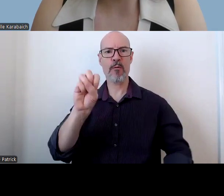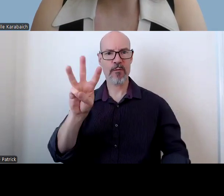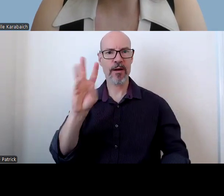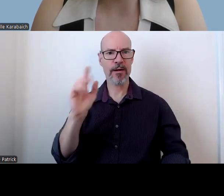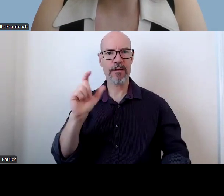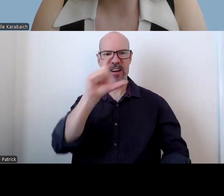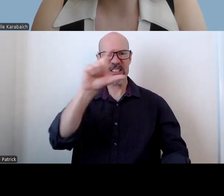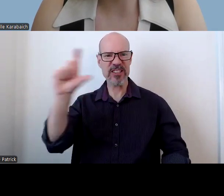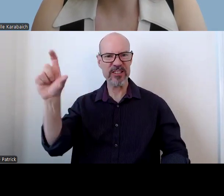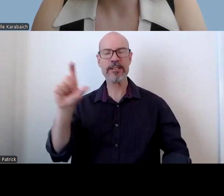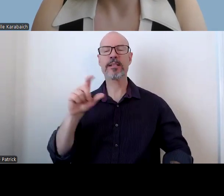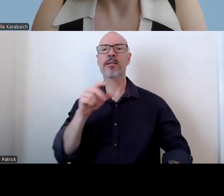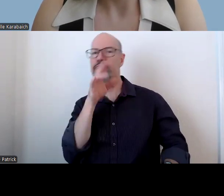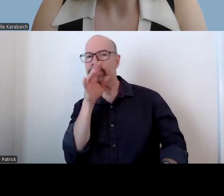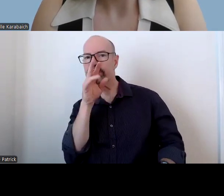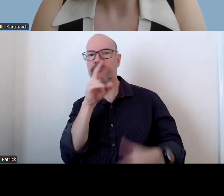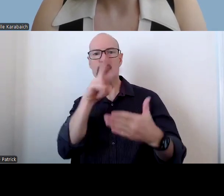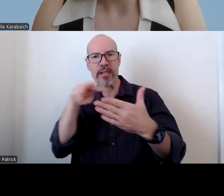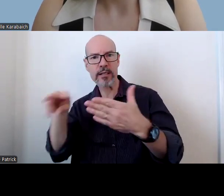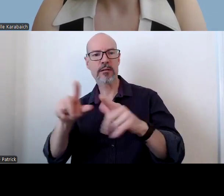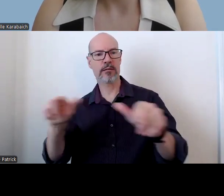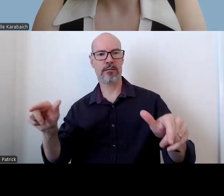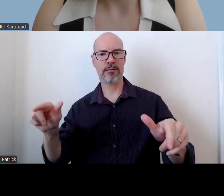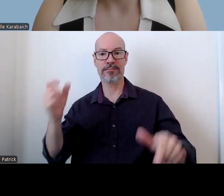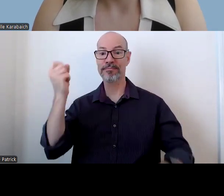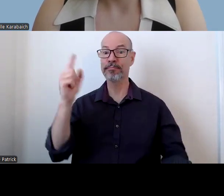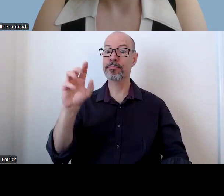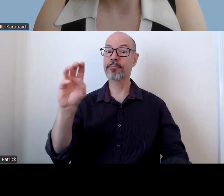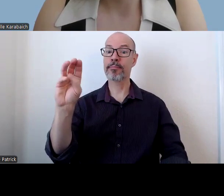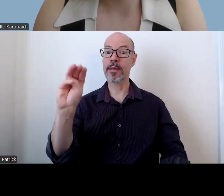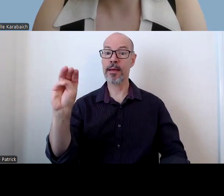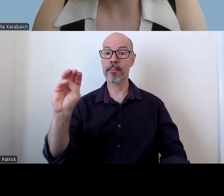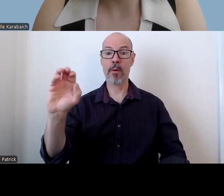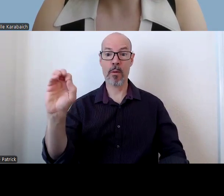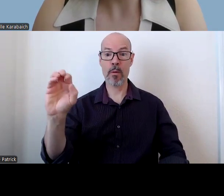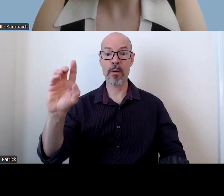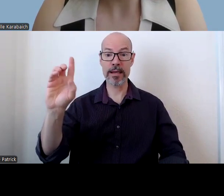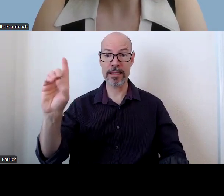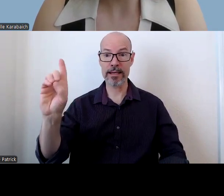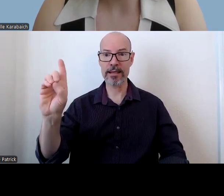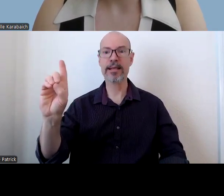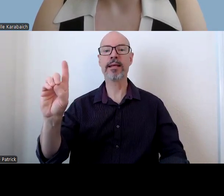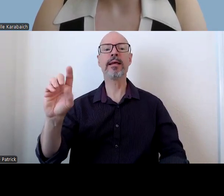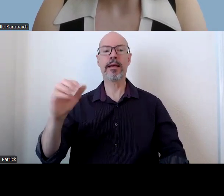And on this point, we'll touch on it a little bit later, but remember that MOD does